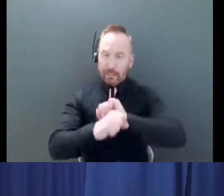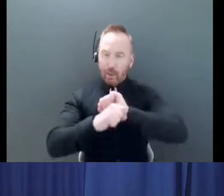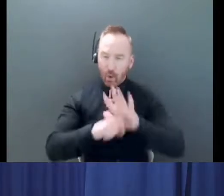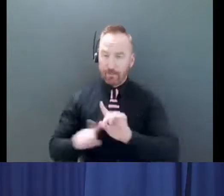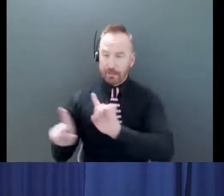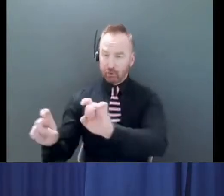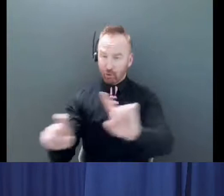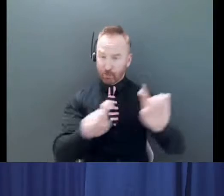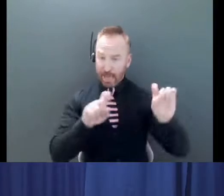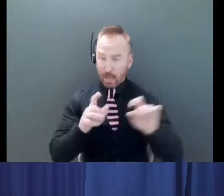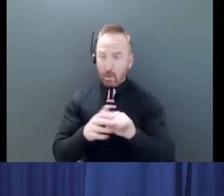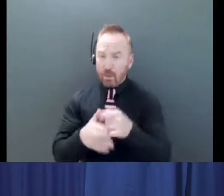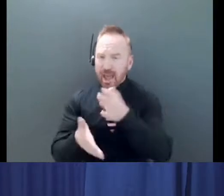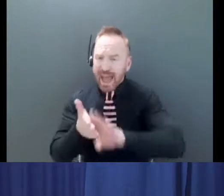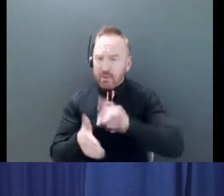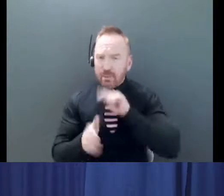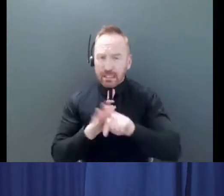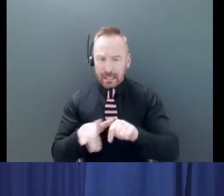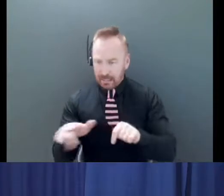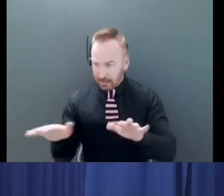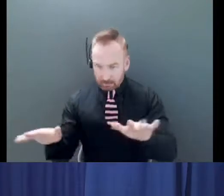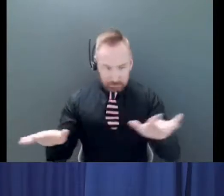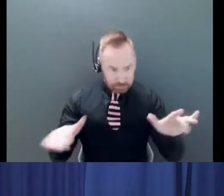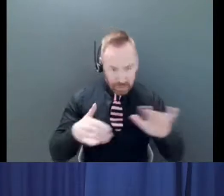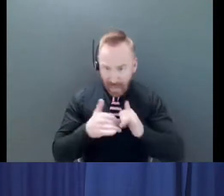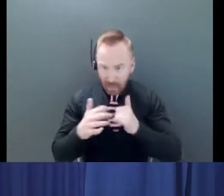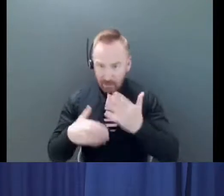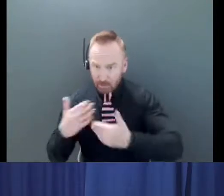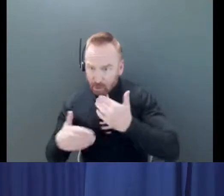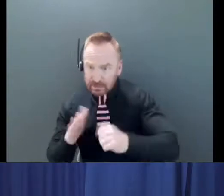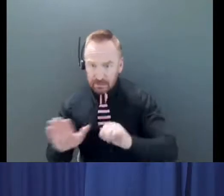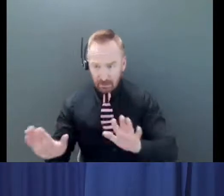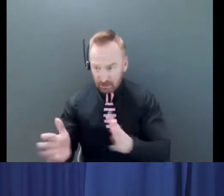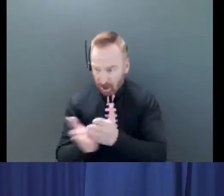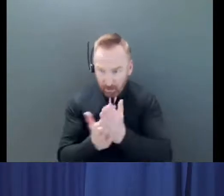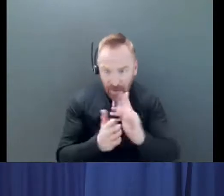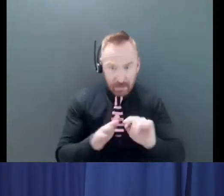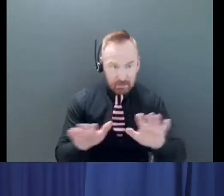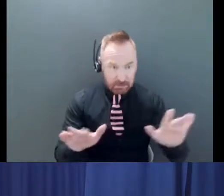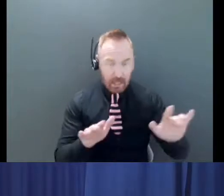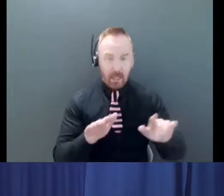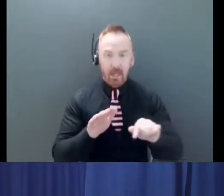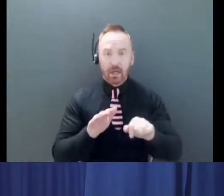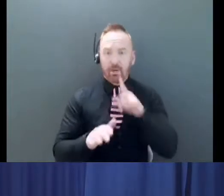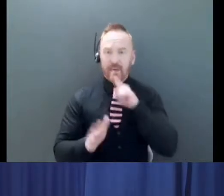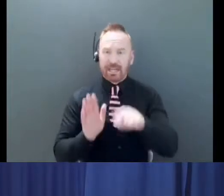2021 school year with a particular focus on mental health, accessing supports, and